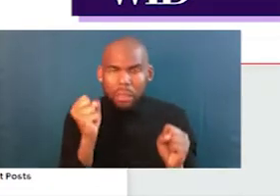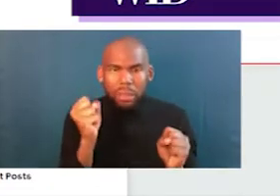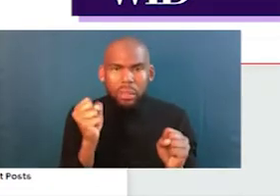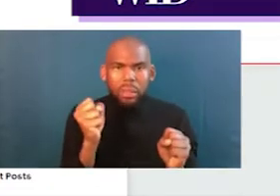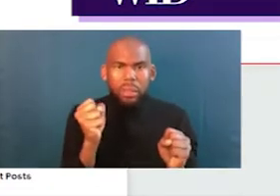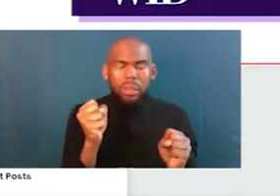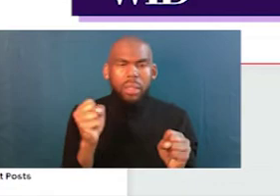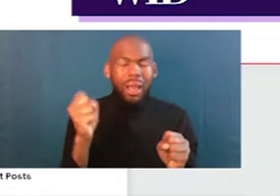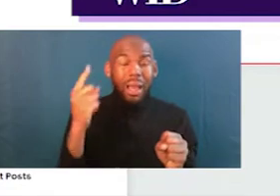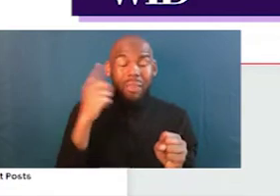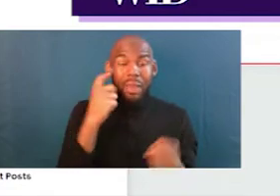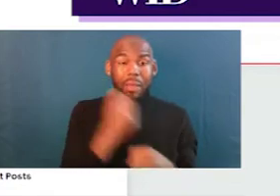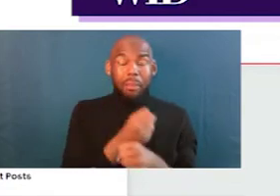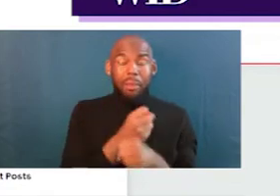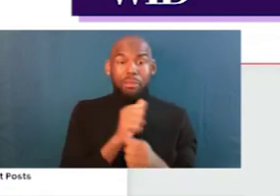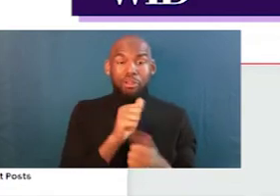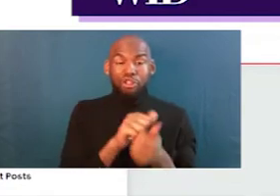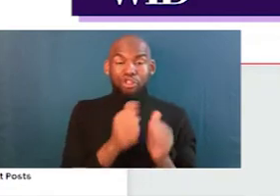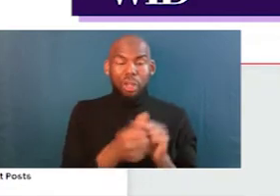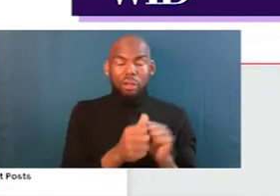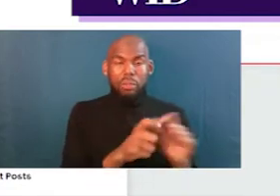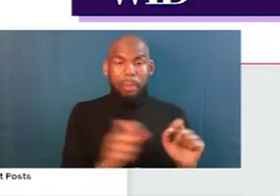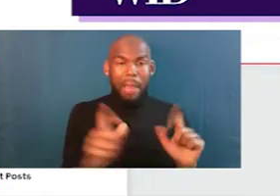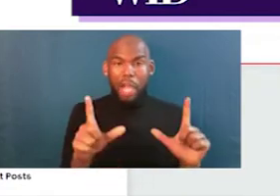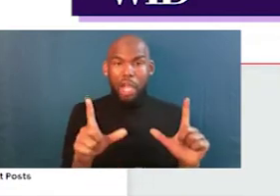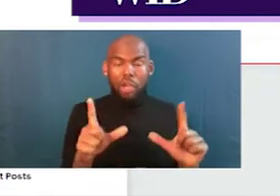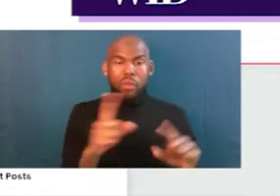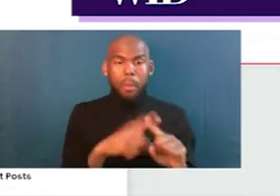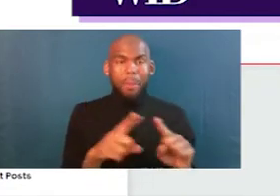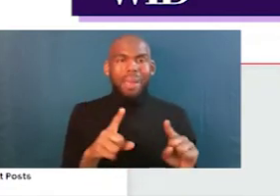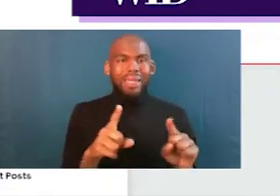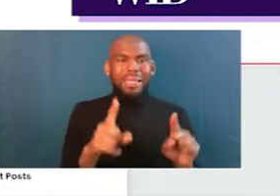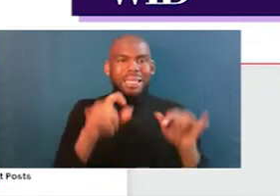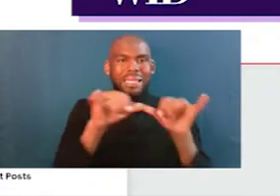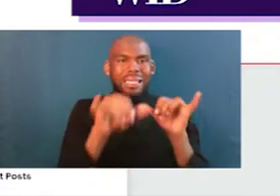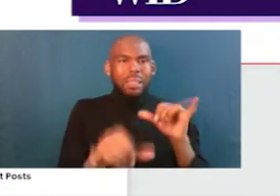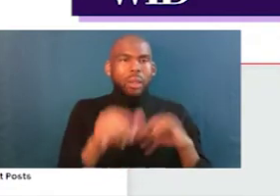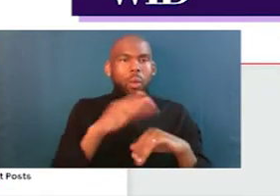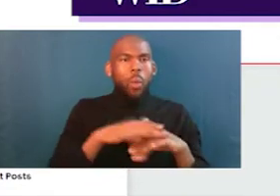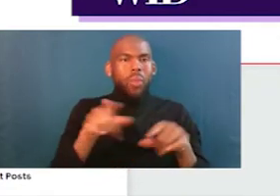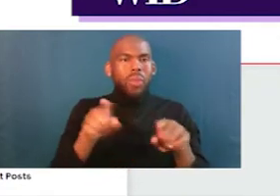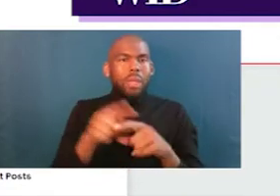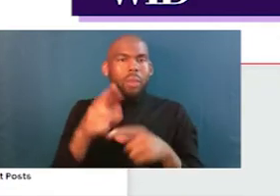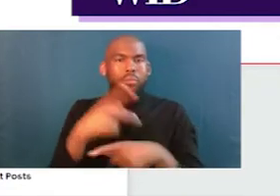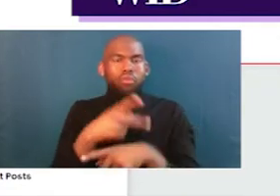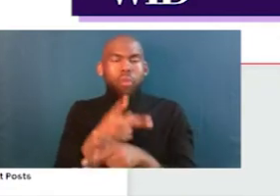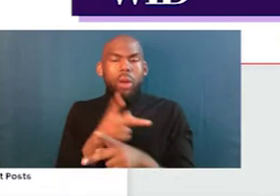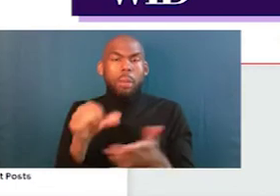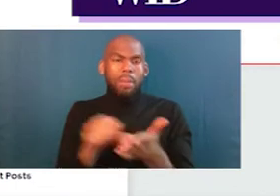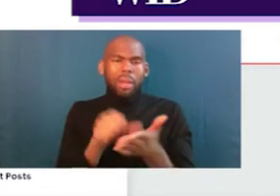just changing the page. But it stayed also on the same product page, so that made me